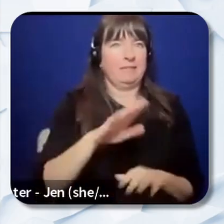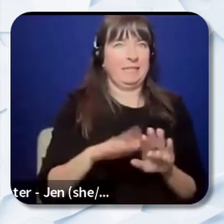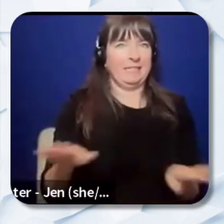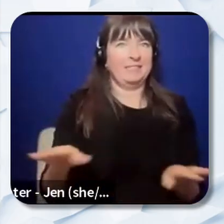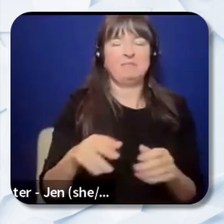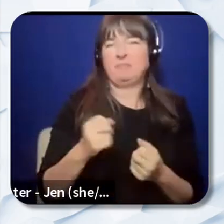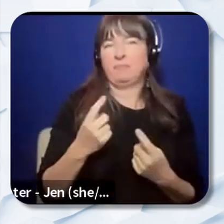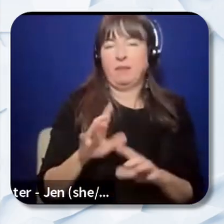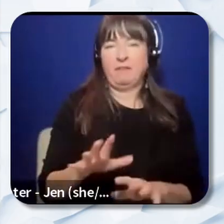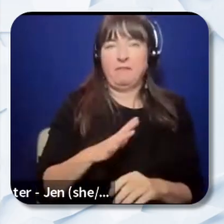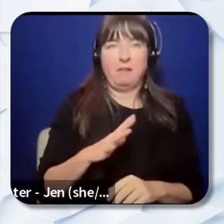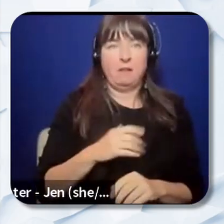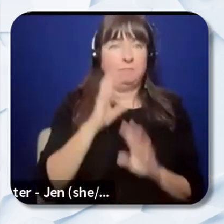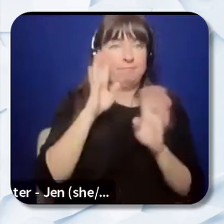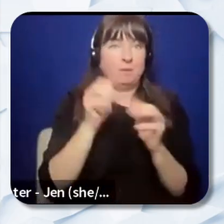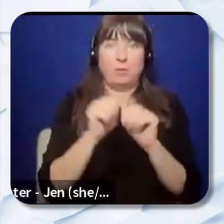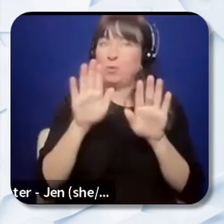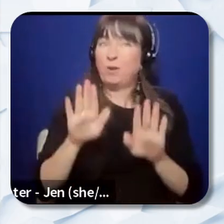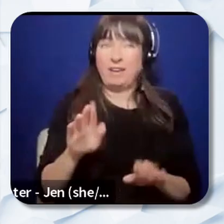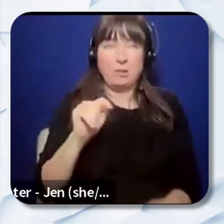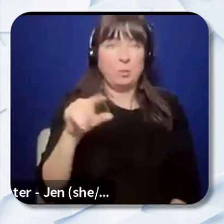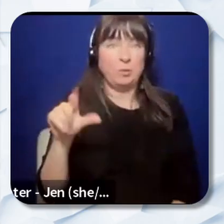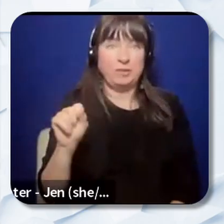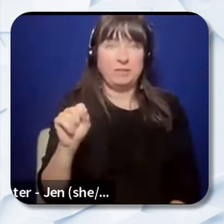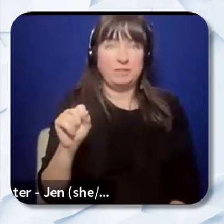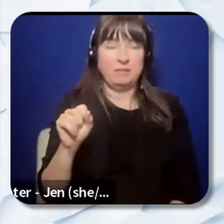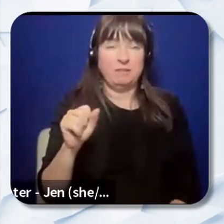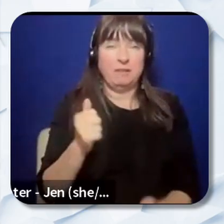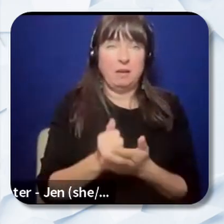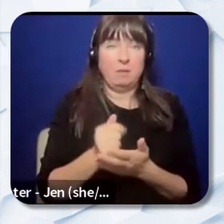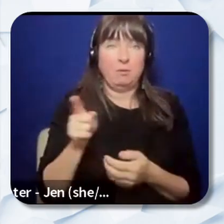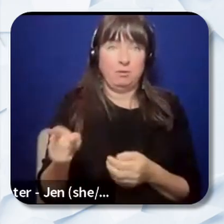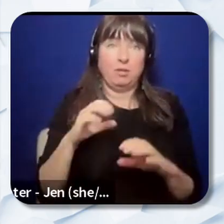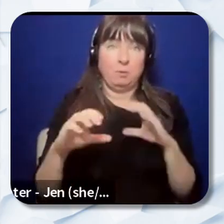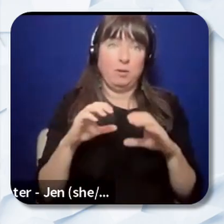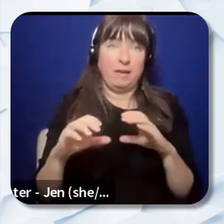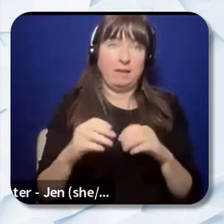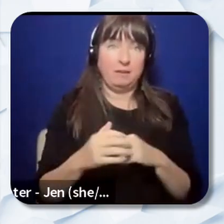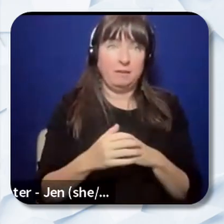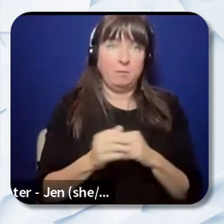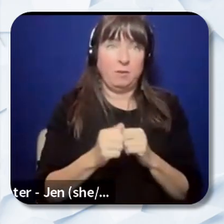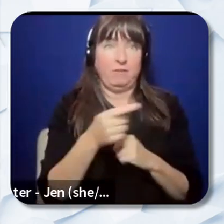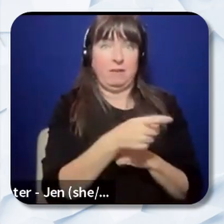with some really great tools using to help her communicate and we were able to create